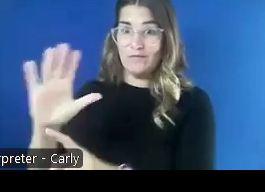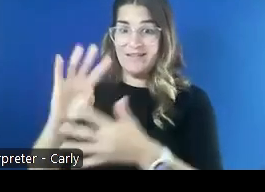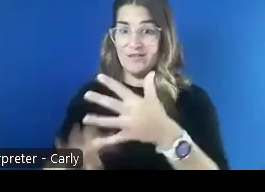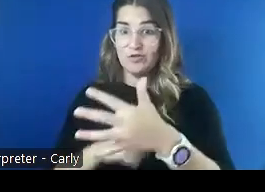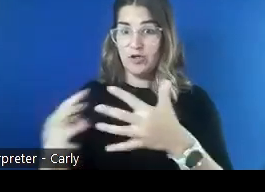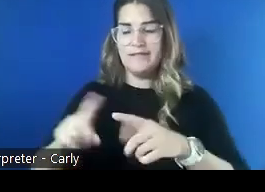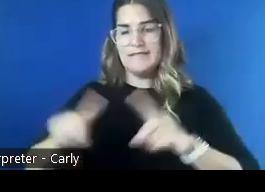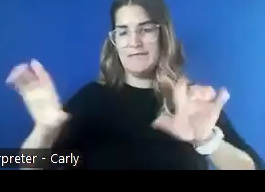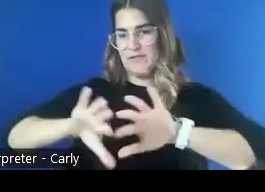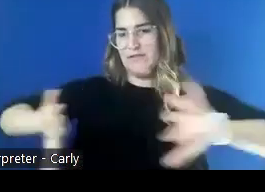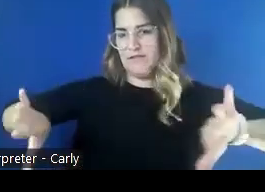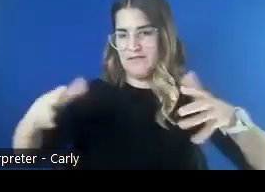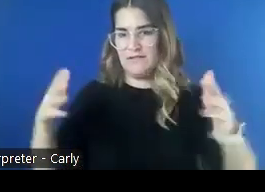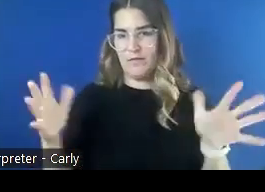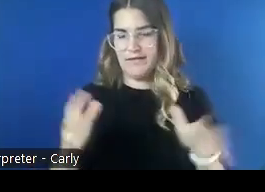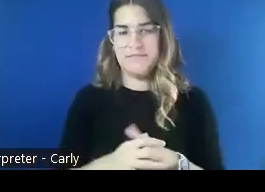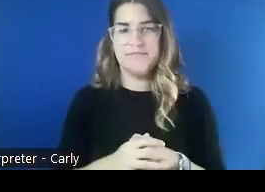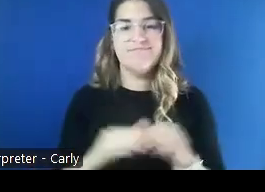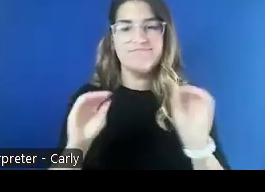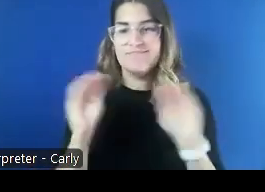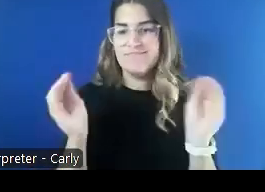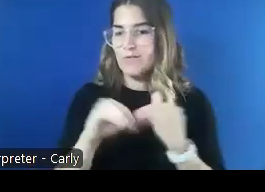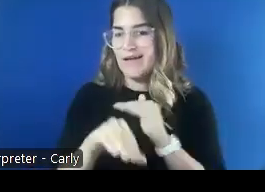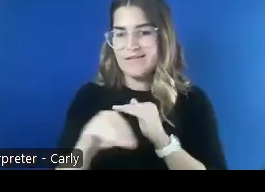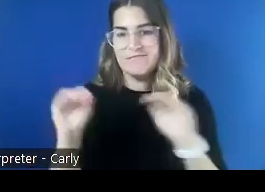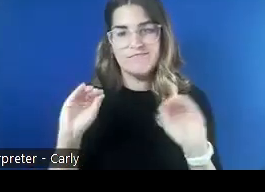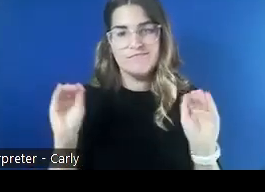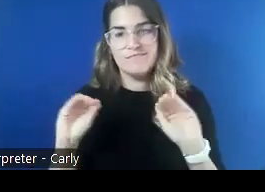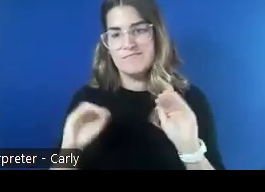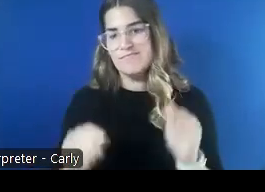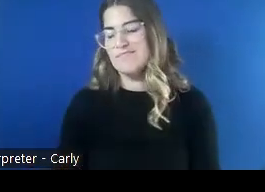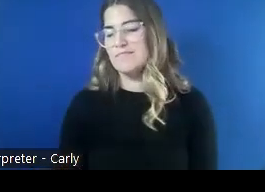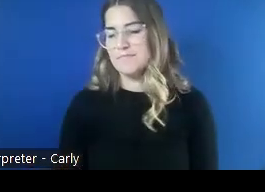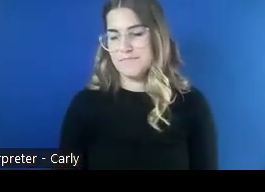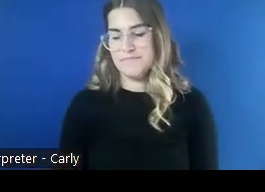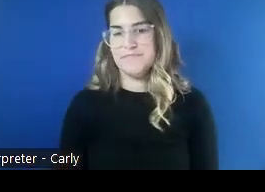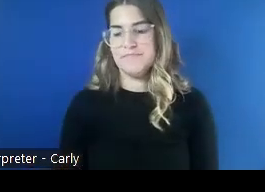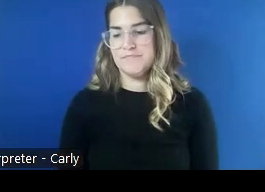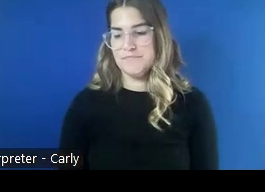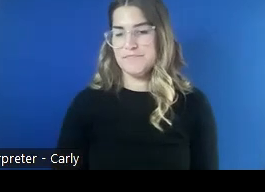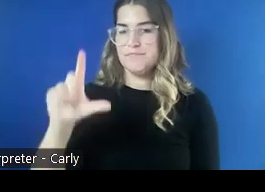separate thing anyway we don't have access to that so the issue of longitudinal has been